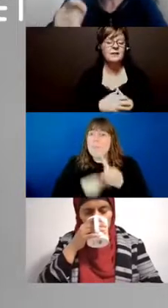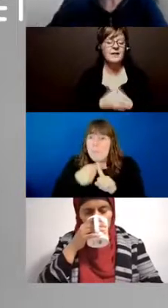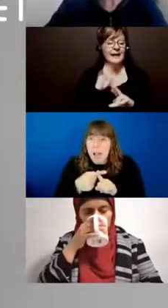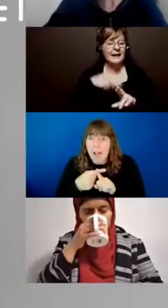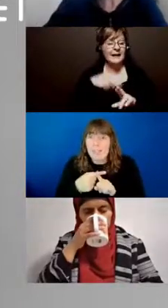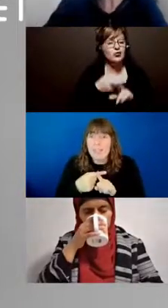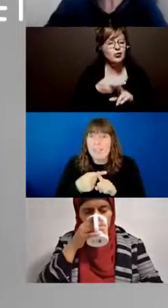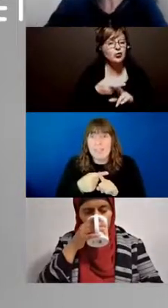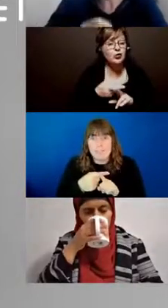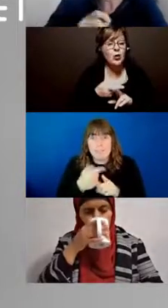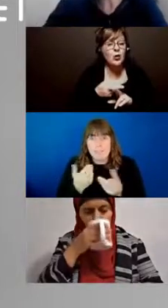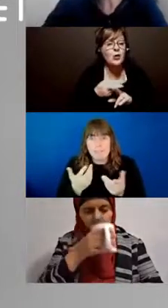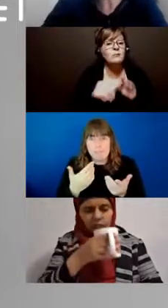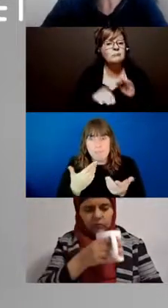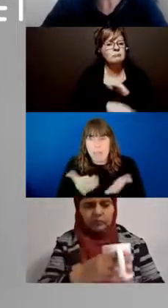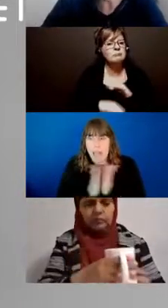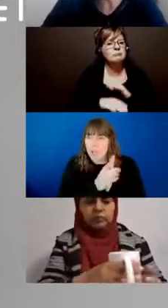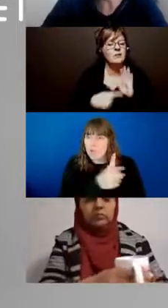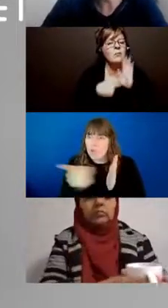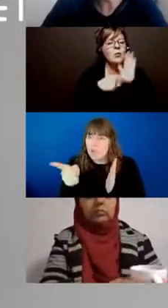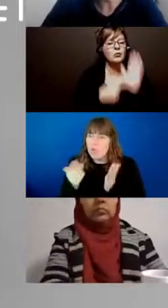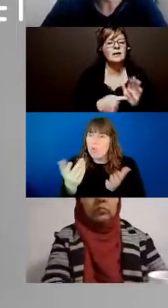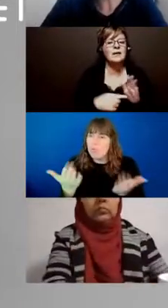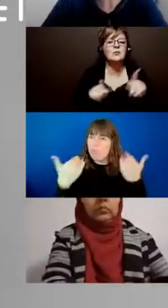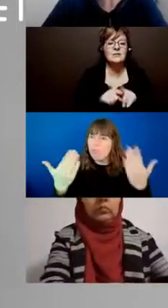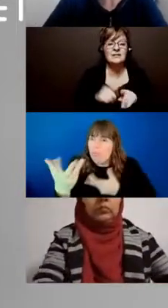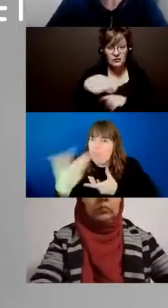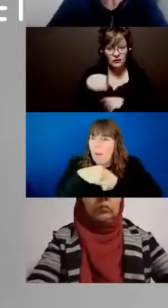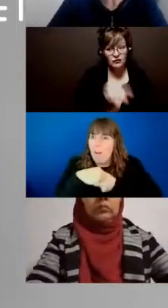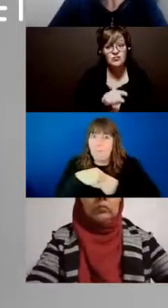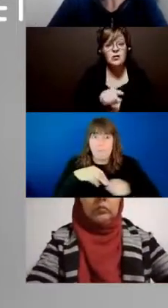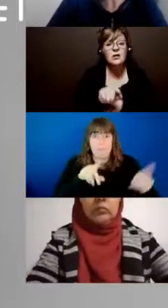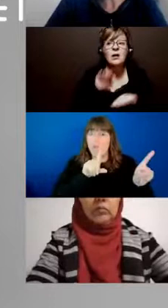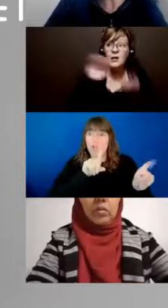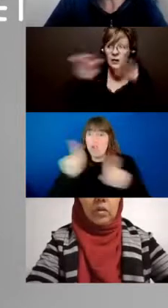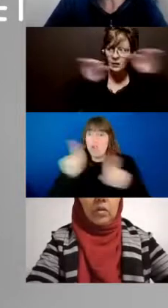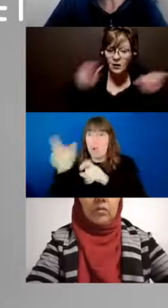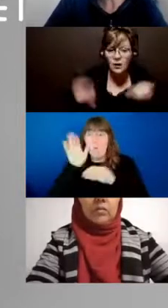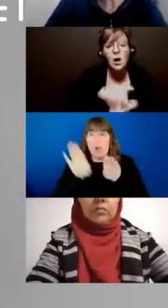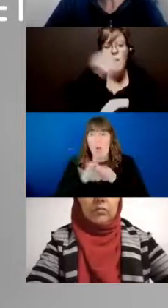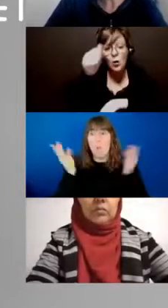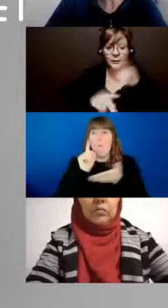to participate because it's going to be open for a few at least one more week so